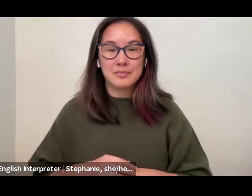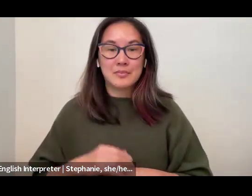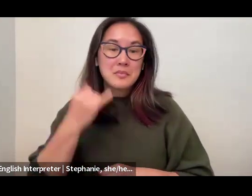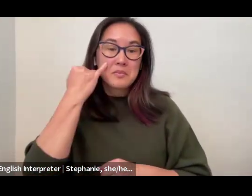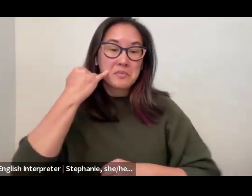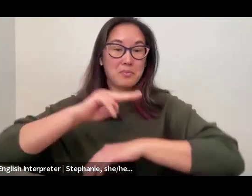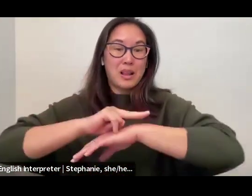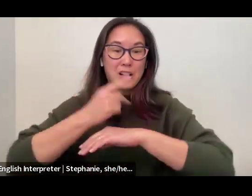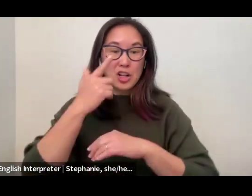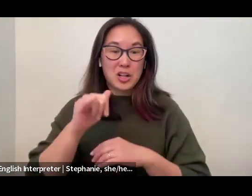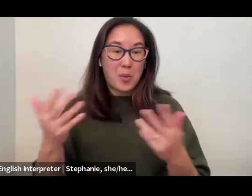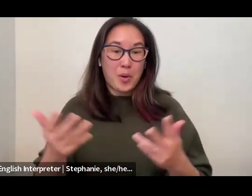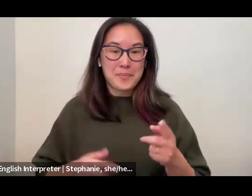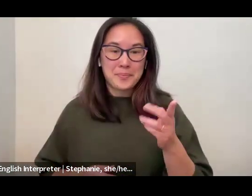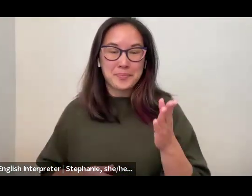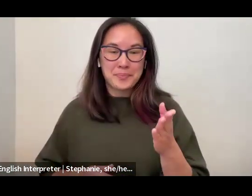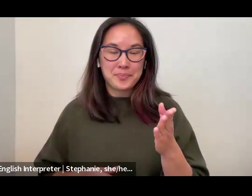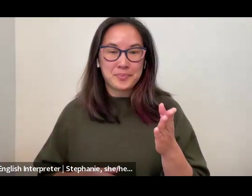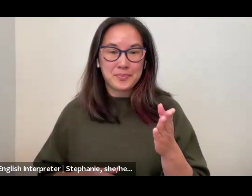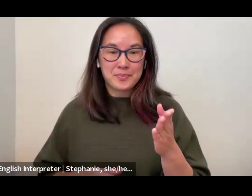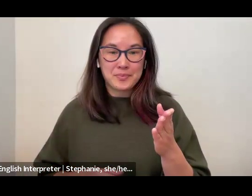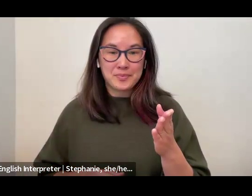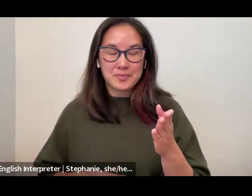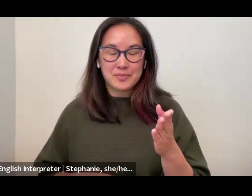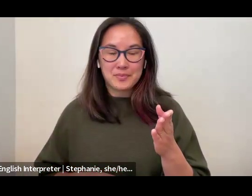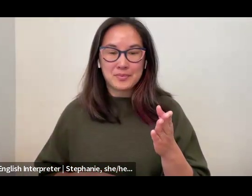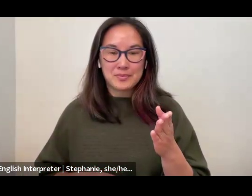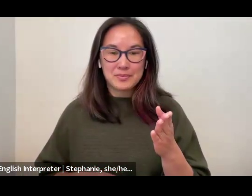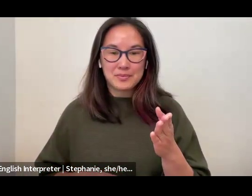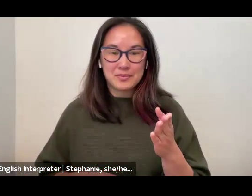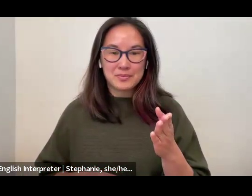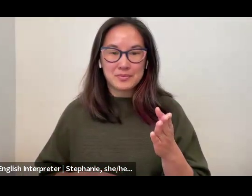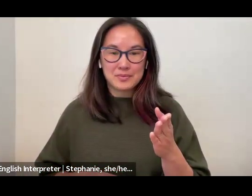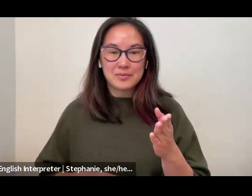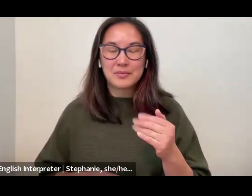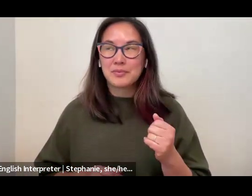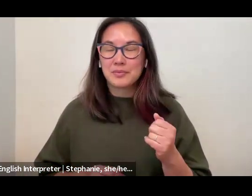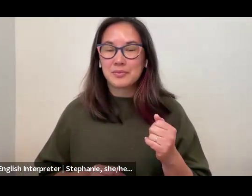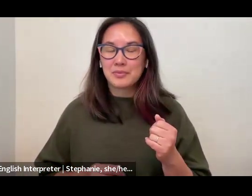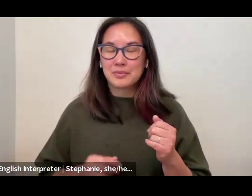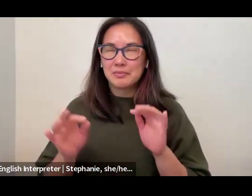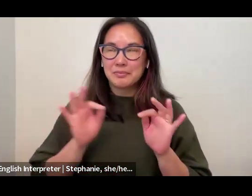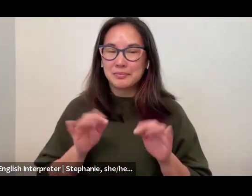it could look like a little bit of a lift from your foot. Sorry, let me rephrase that. Your feet are on the floor.